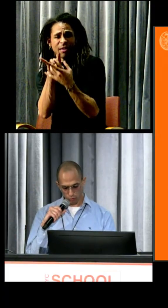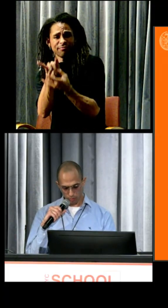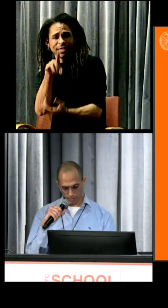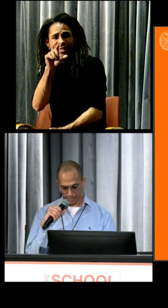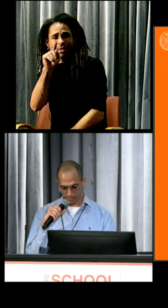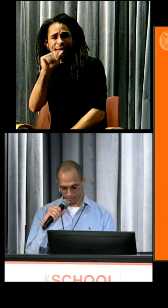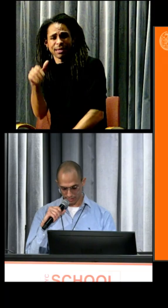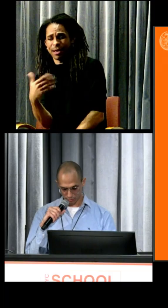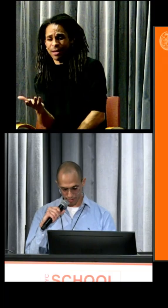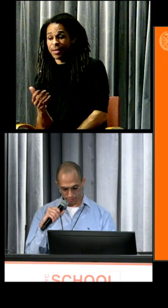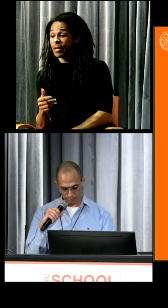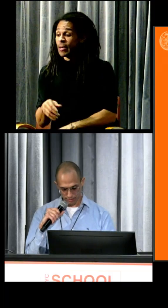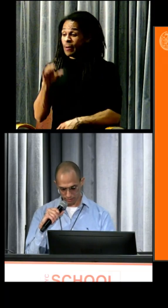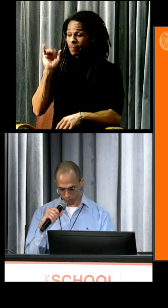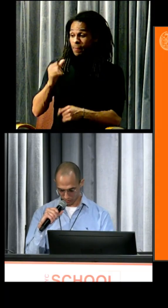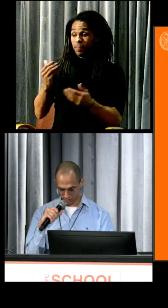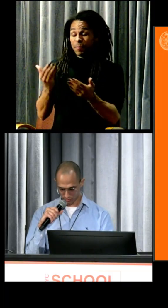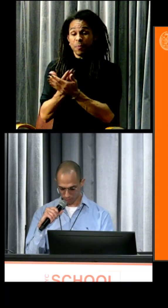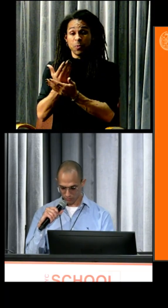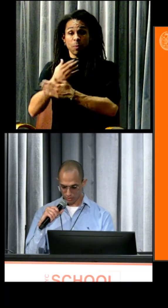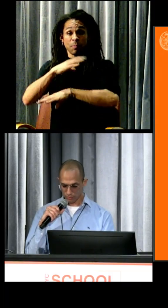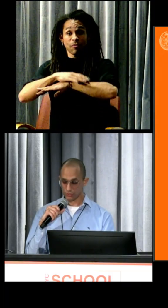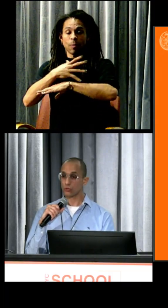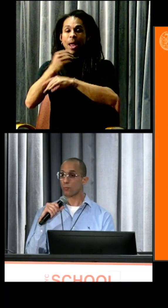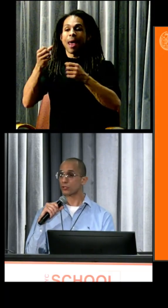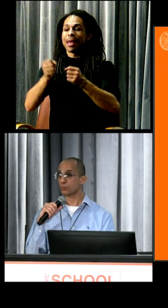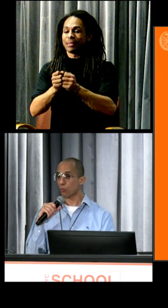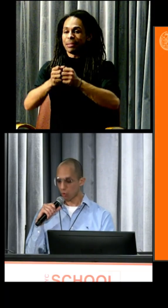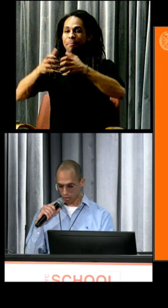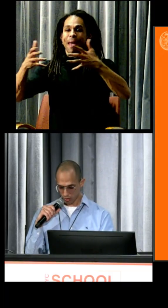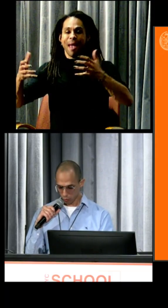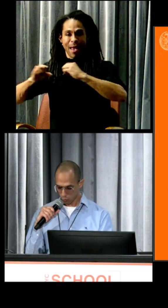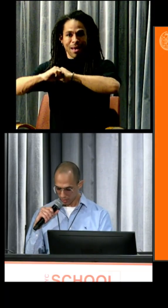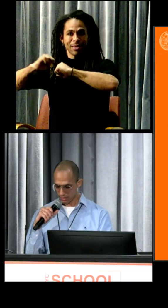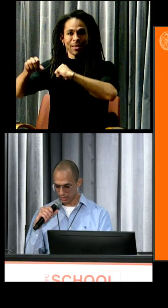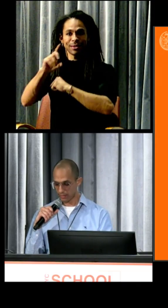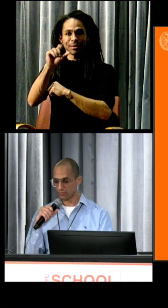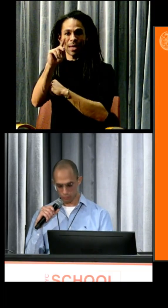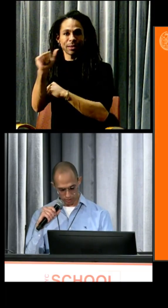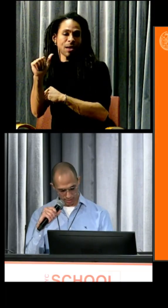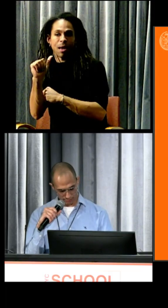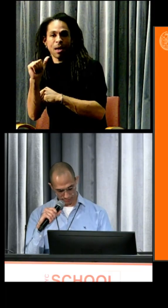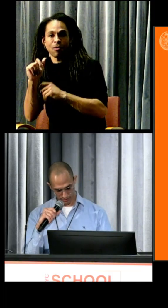lot of construction, and they pull those characteristics, but they're not tied to a specific location.